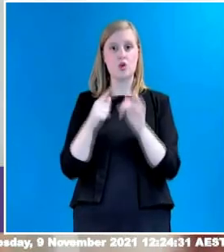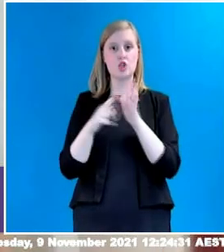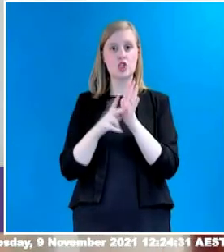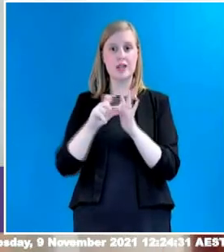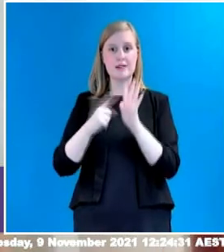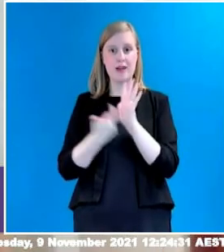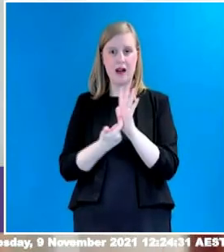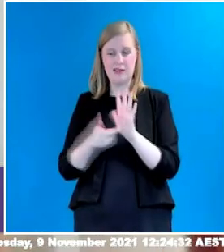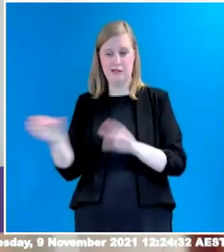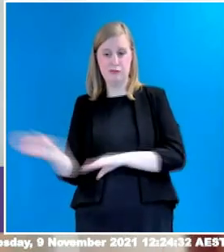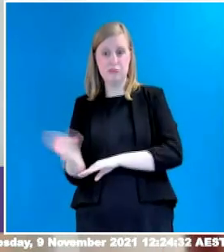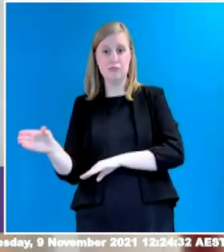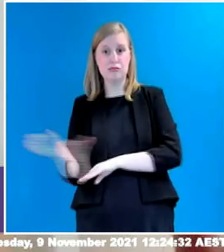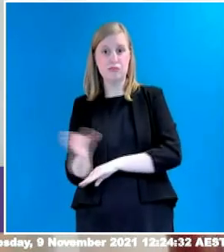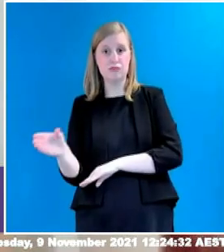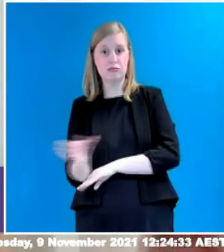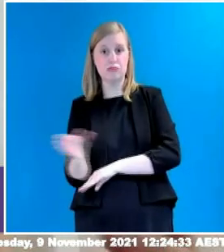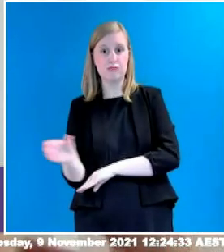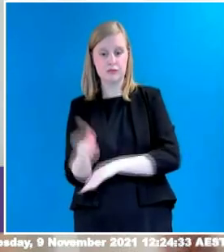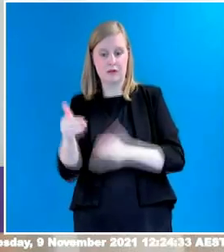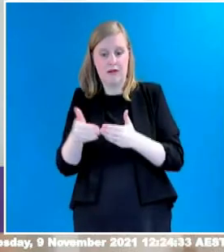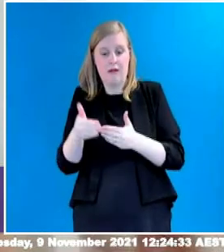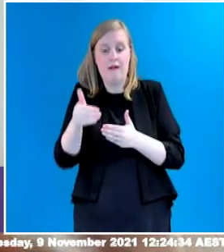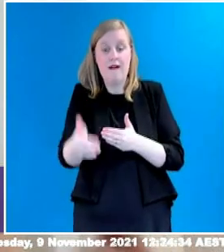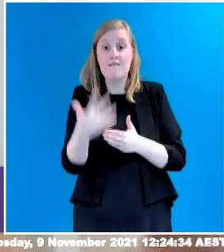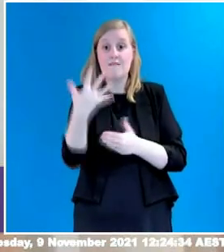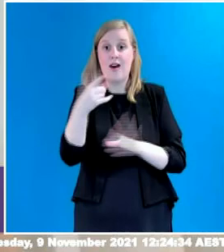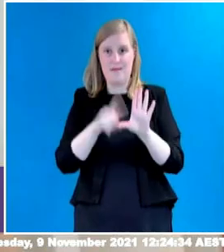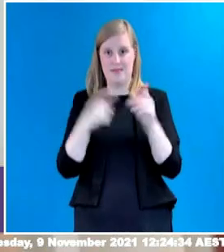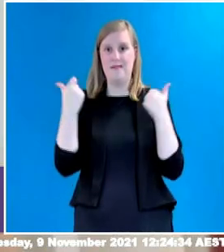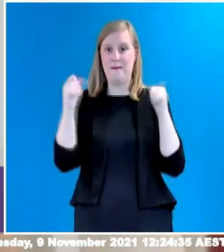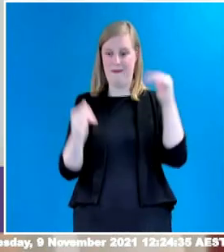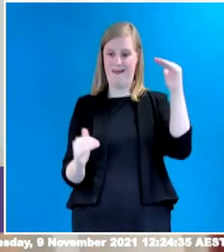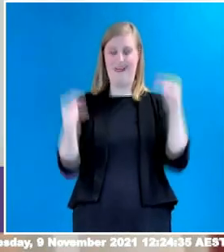appointing disabled people but they still aren't collecting the level of